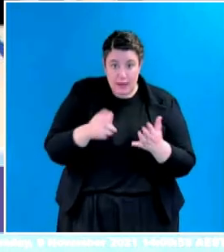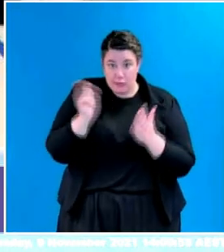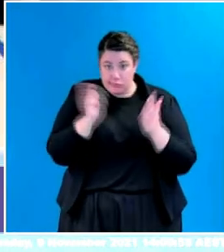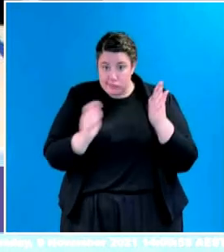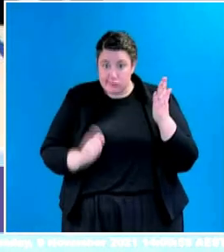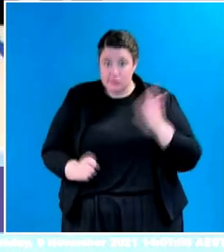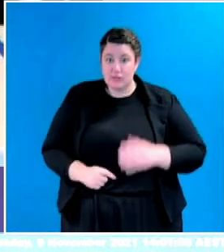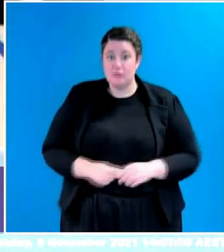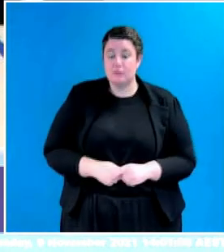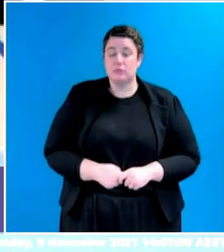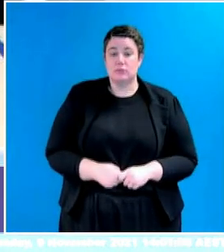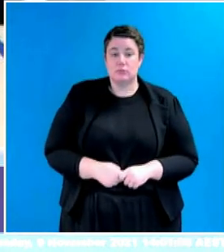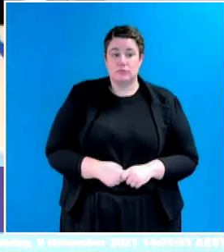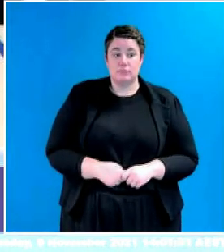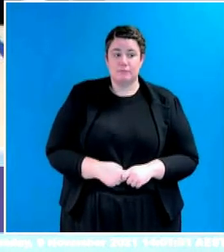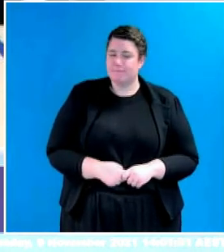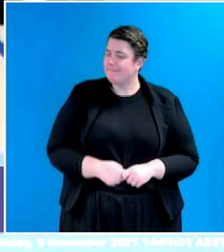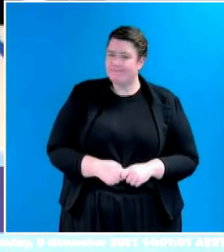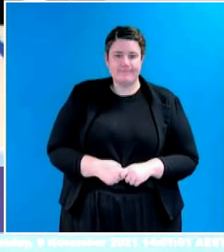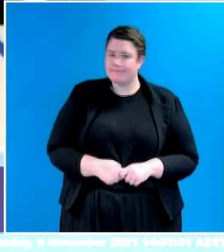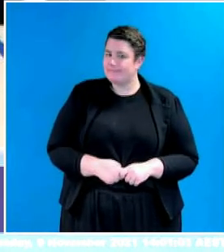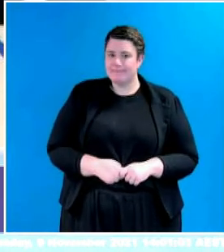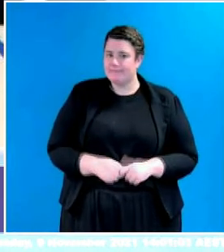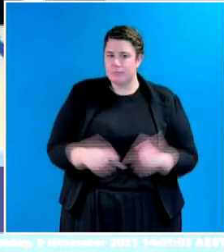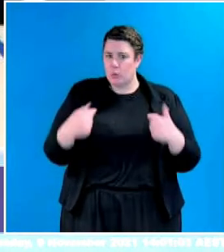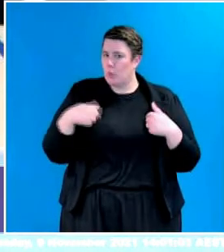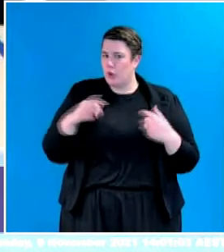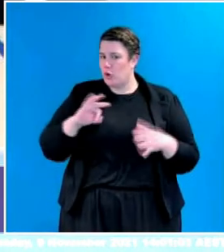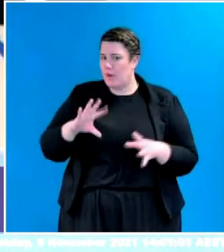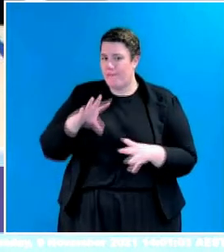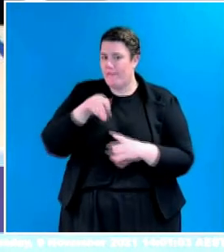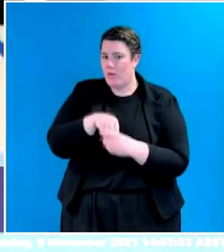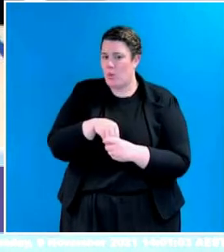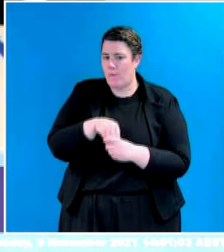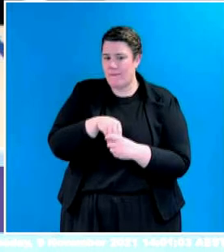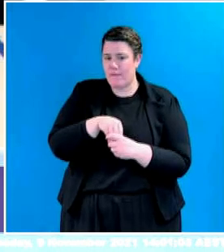To my knowledge, no, Ms Eastman, I don't believe so, not this paper.